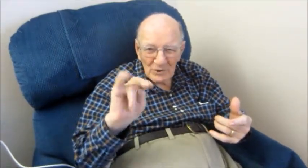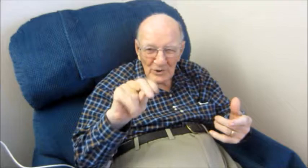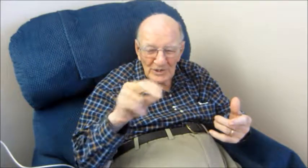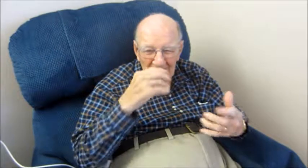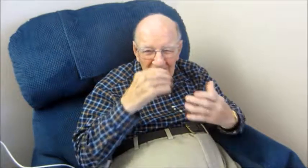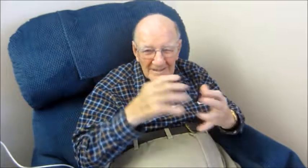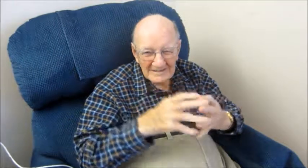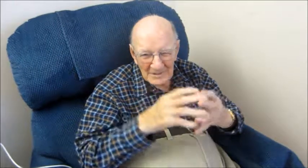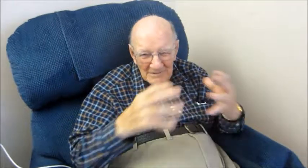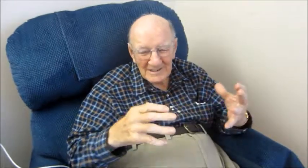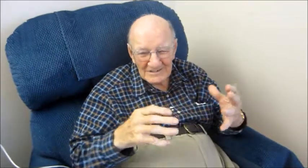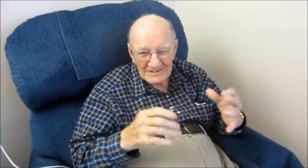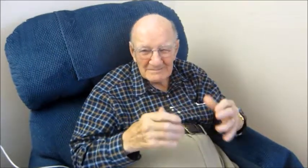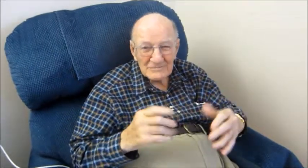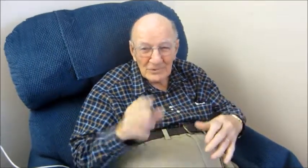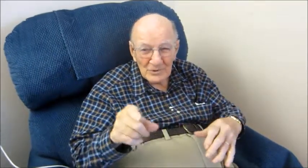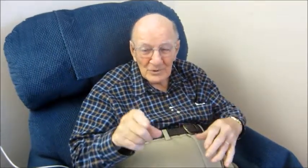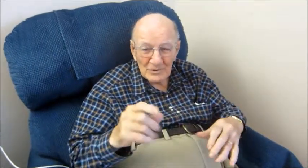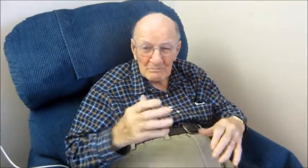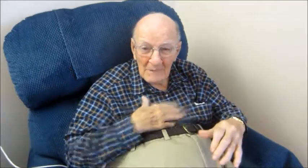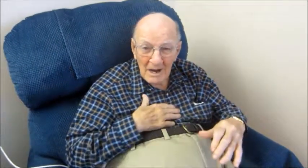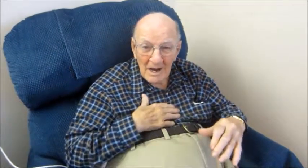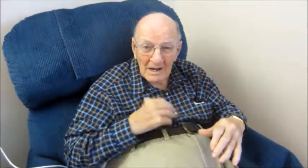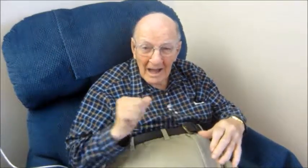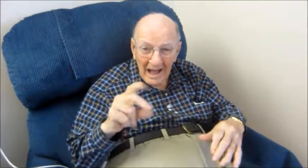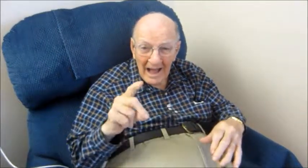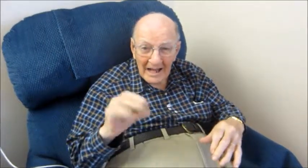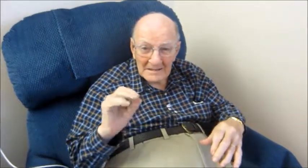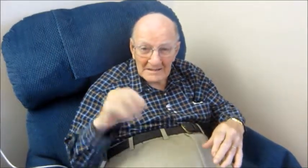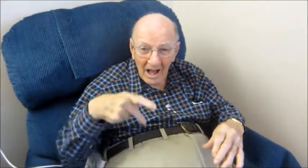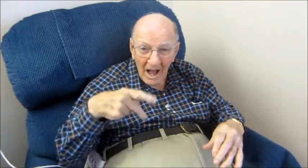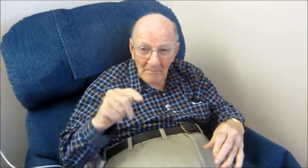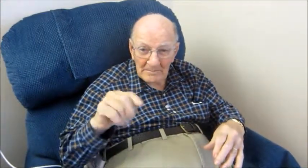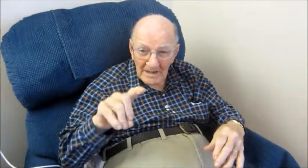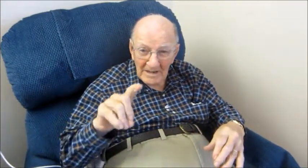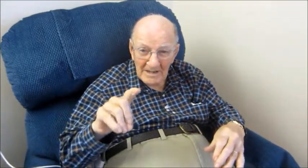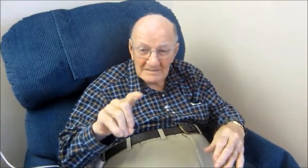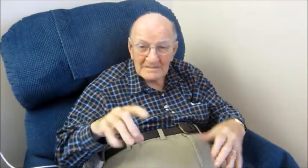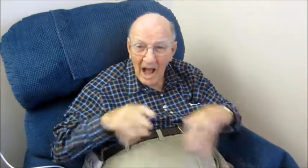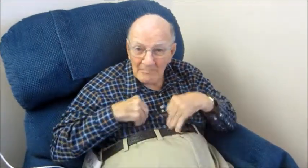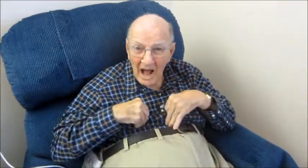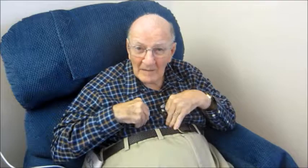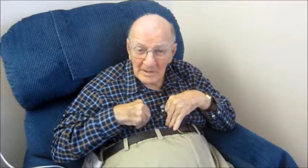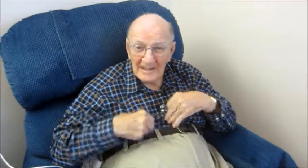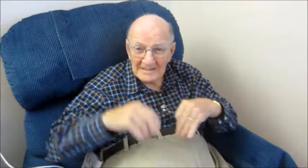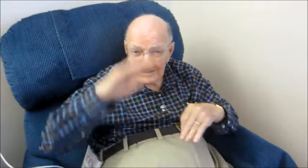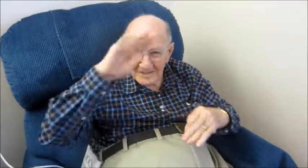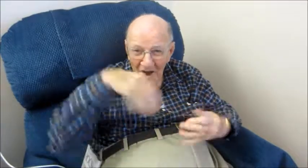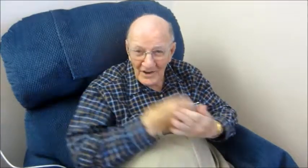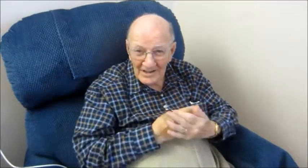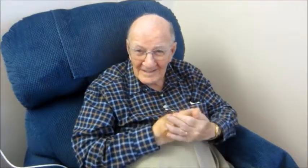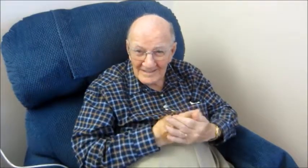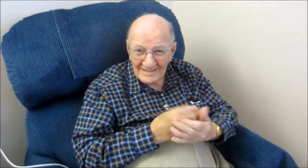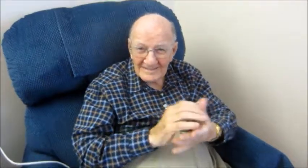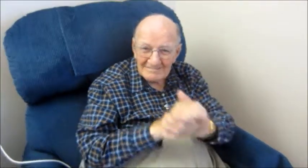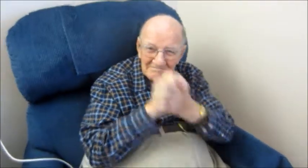Thanks so much You're my adopted son